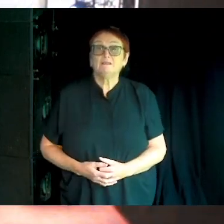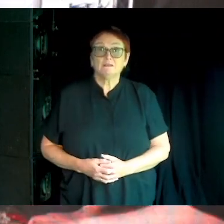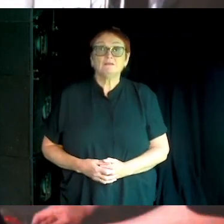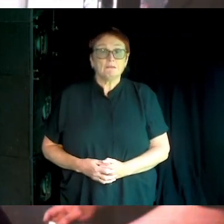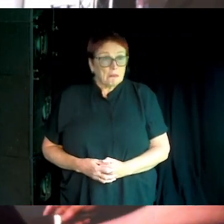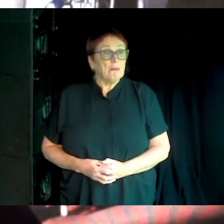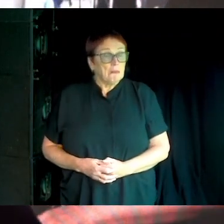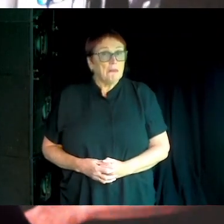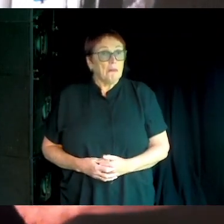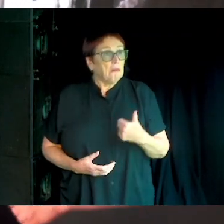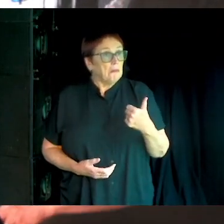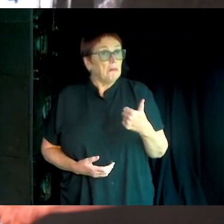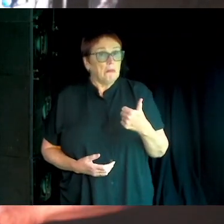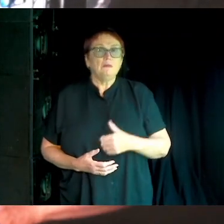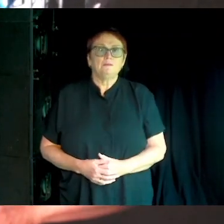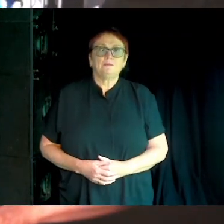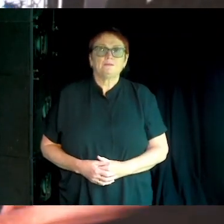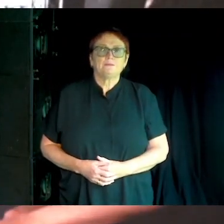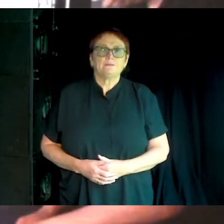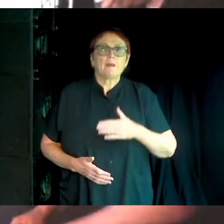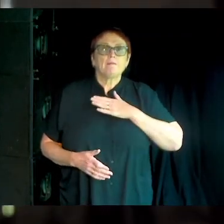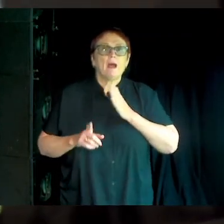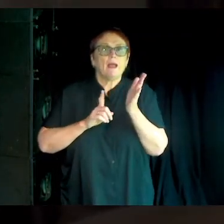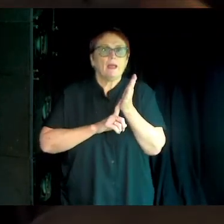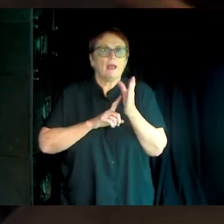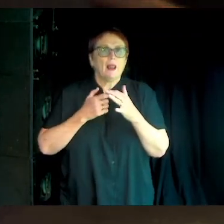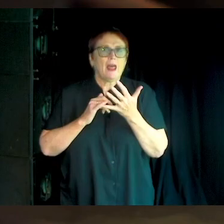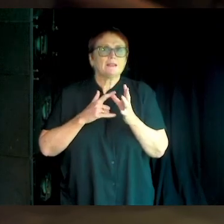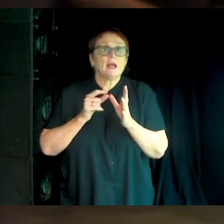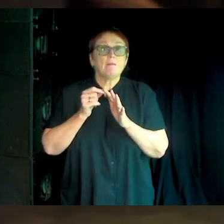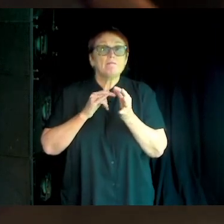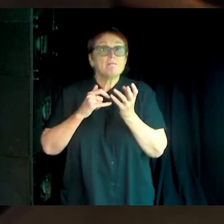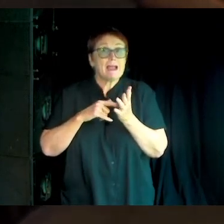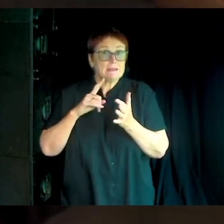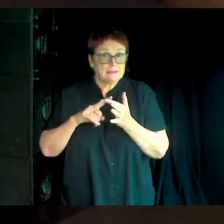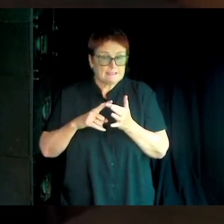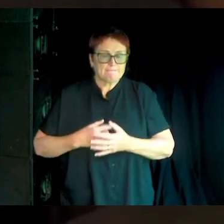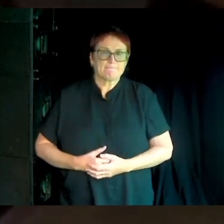that's cool so this is my laksa paste this is what I normally said we I actually do